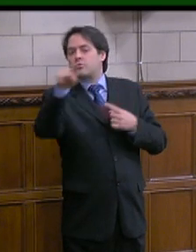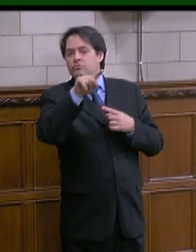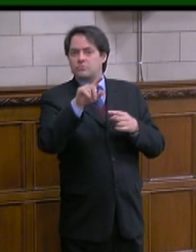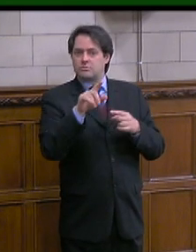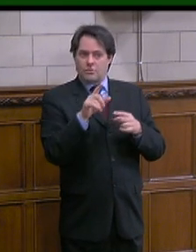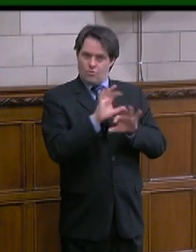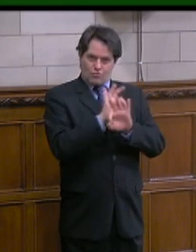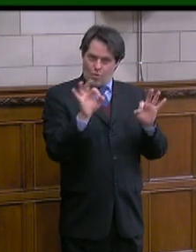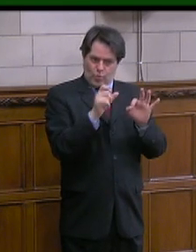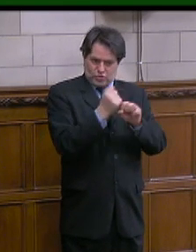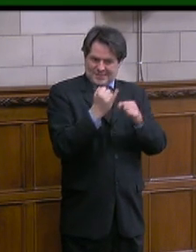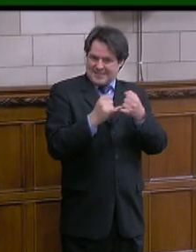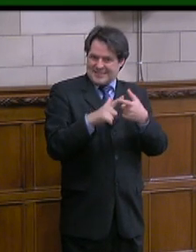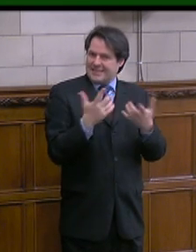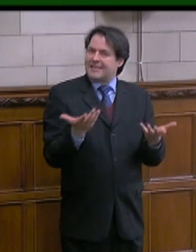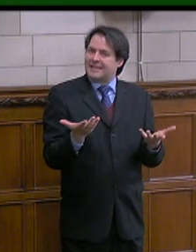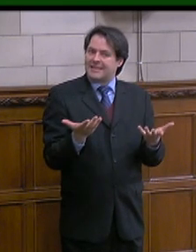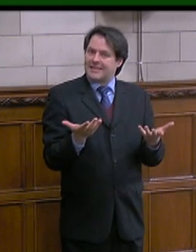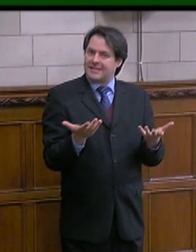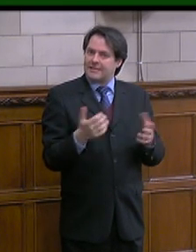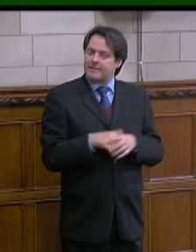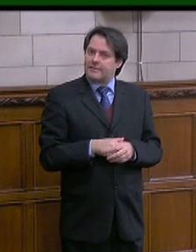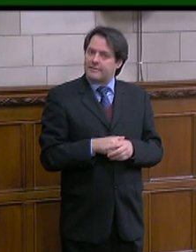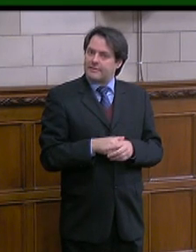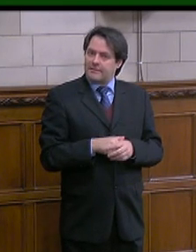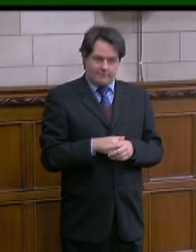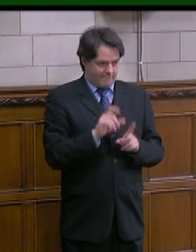as a GCSE that can be taught in schools.